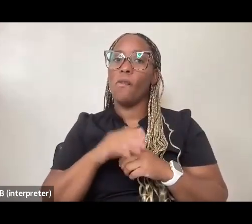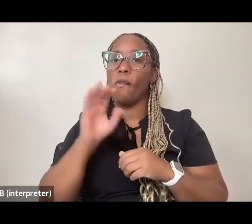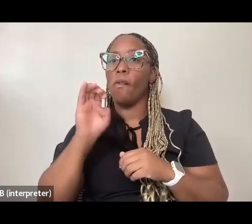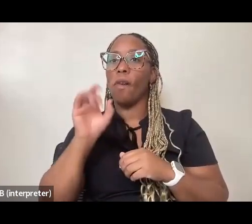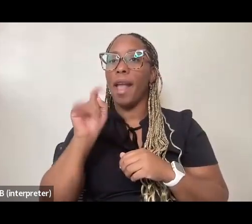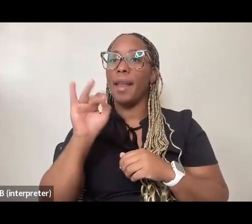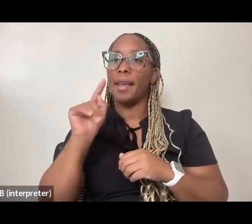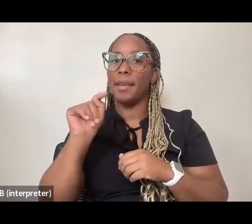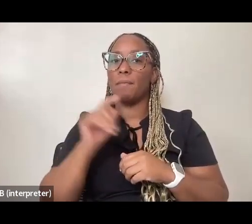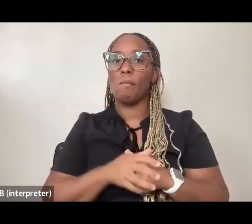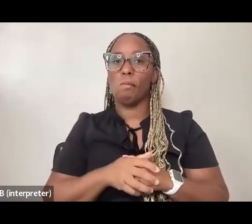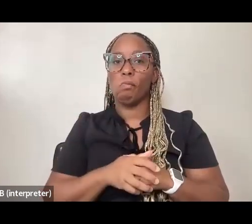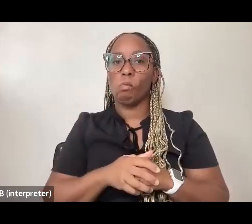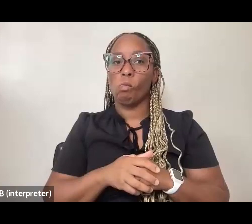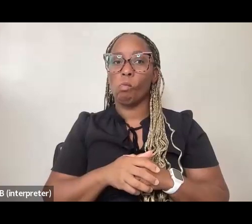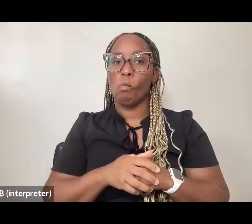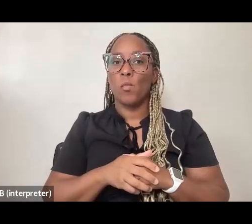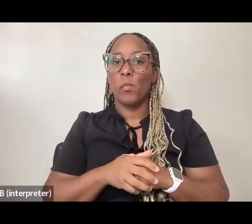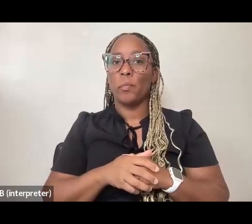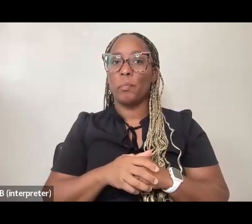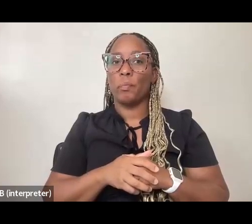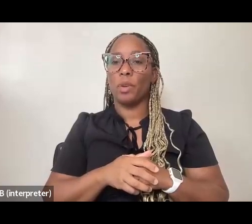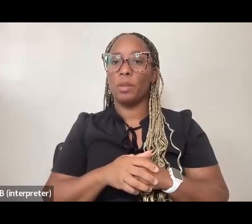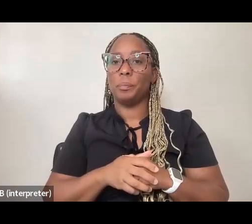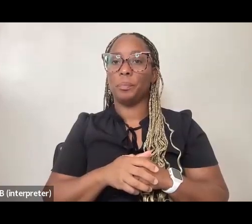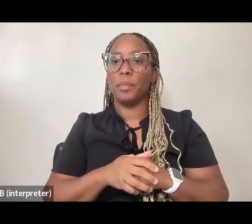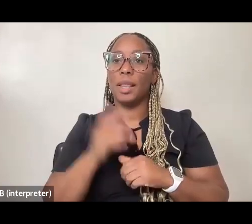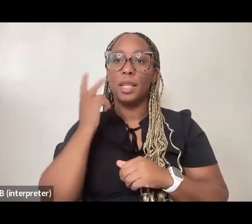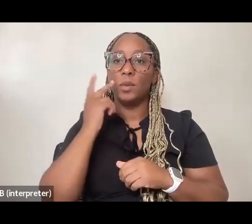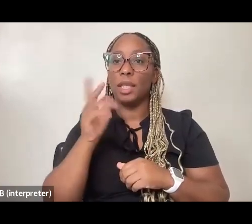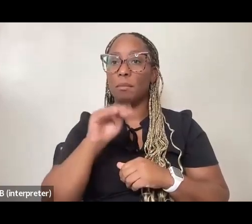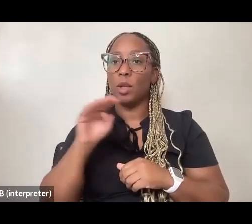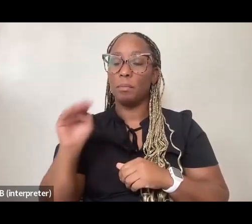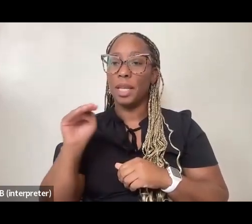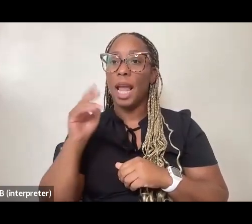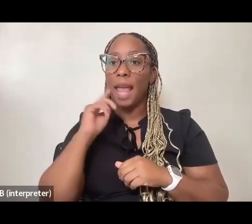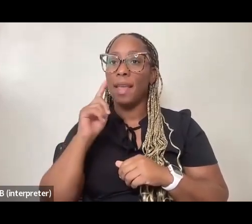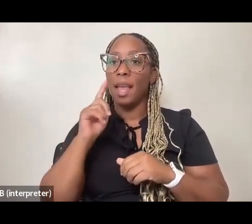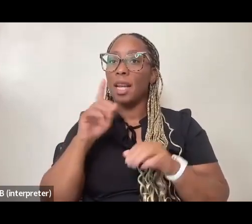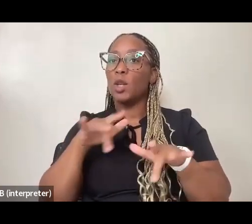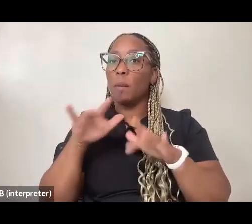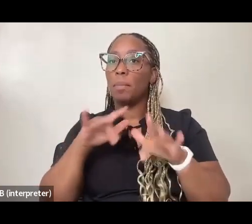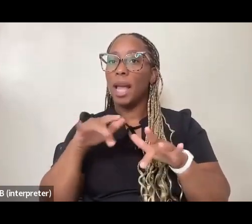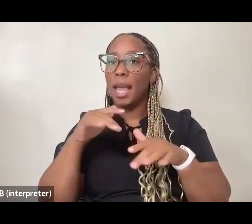captions right here. Your multimedia will appear and you can play it back as you go through if you want to play it